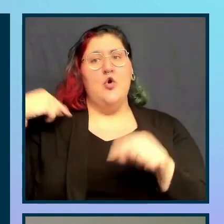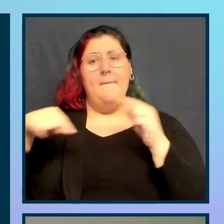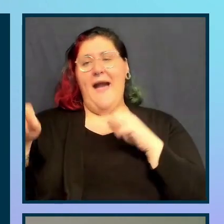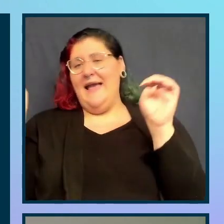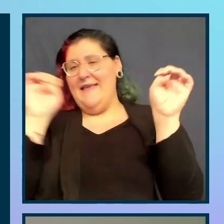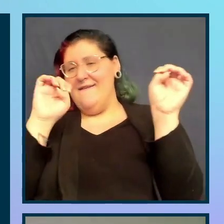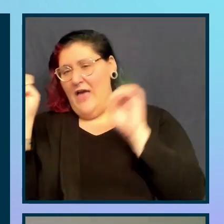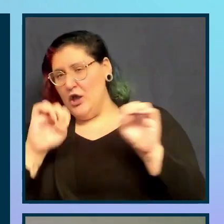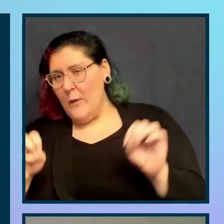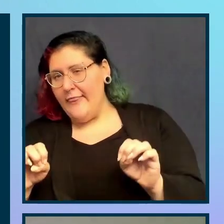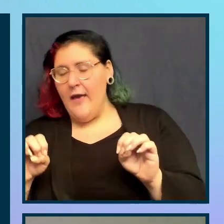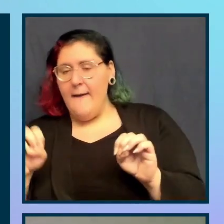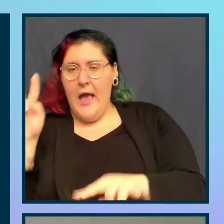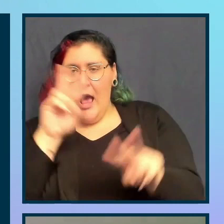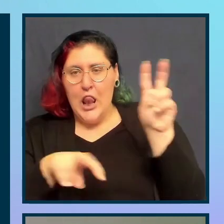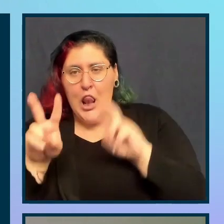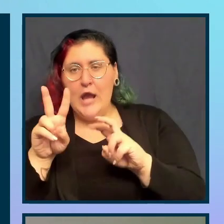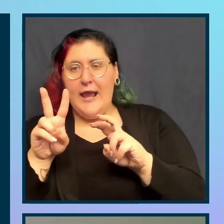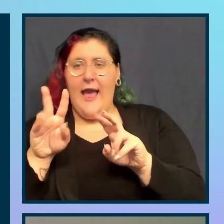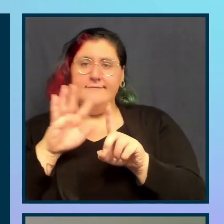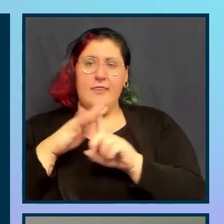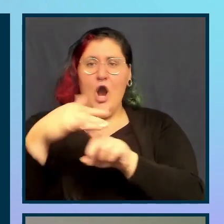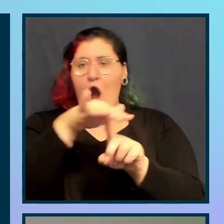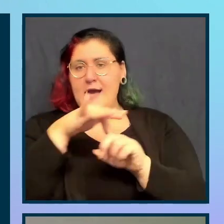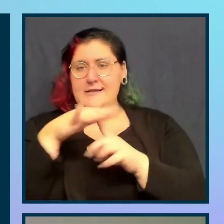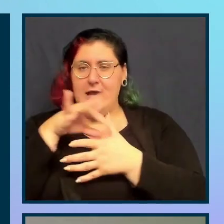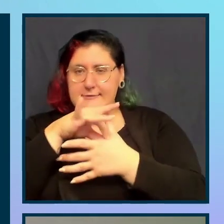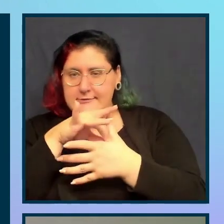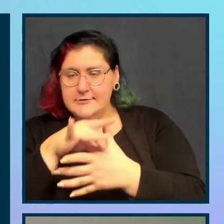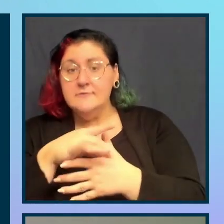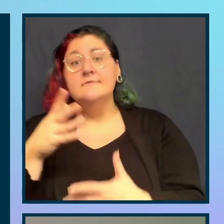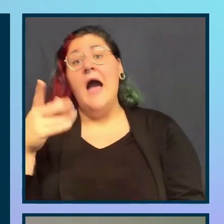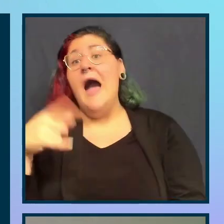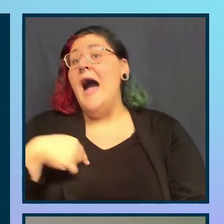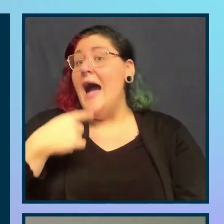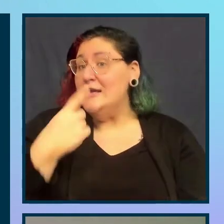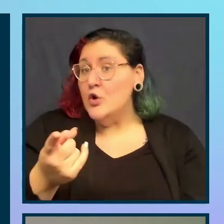And I talked about the value of looking at desktop, but it is so important to remember while you're doing that,